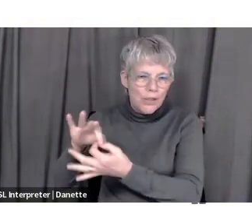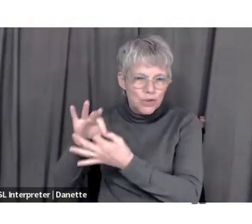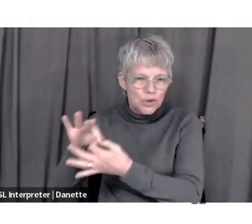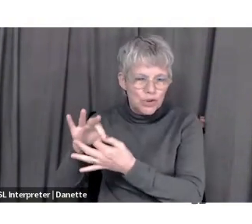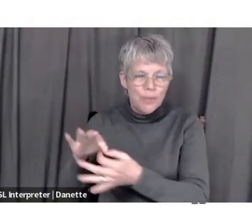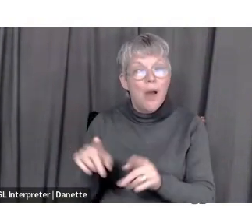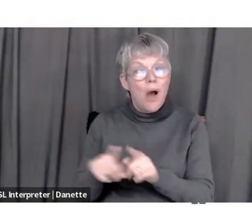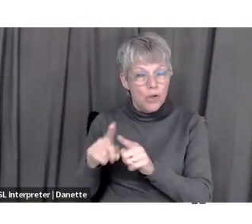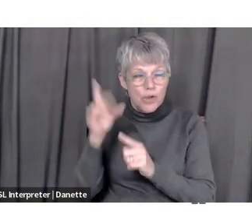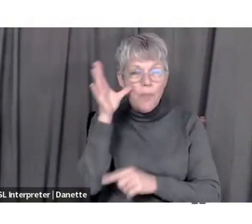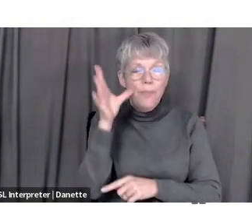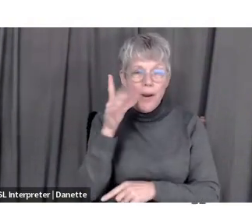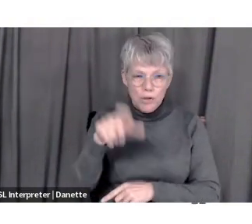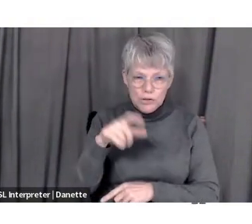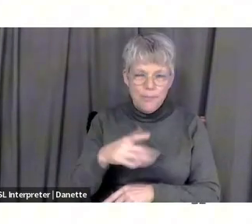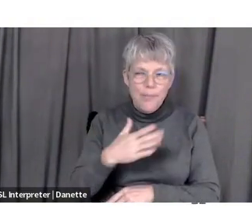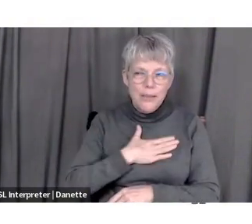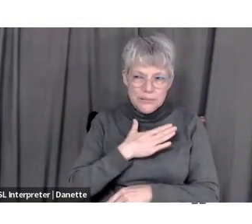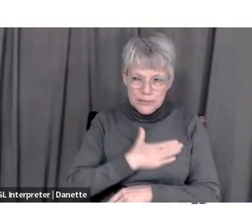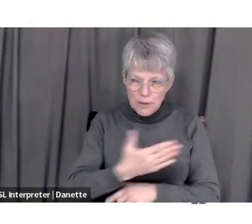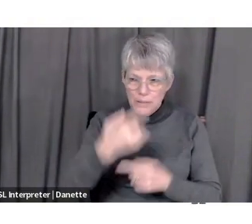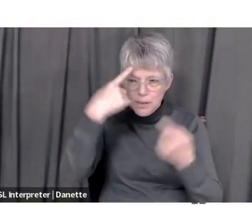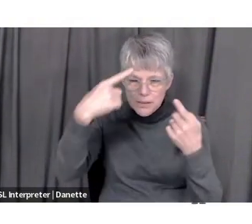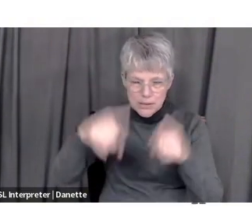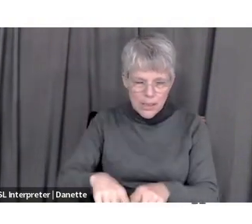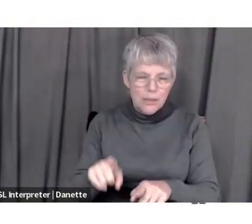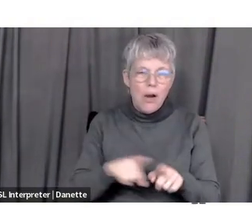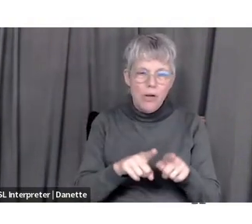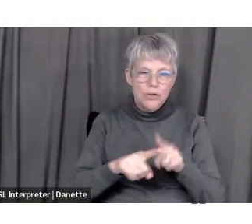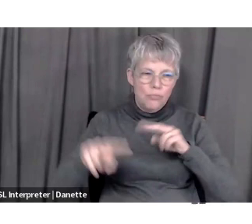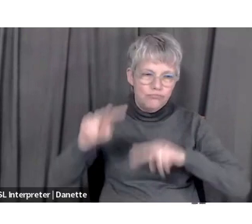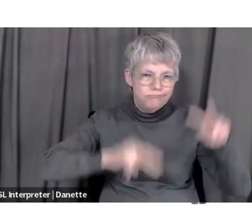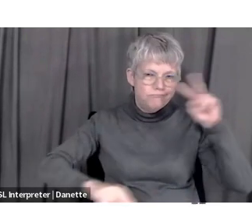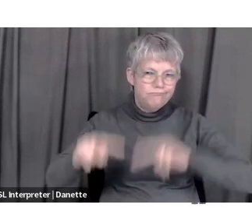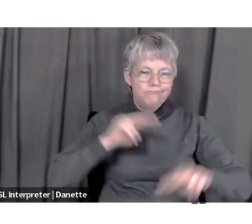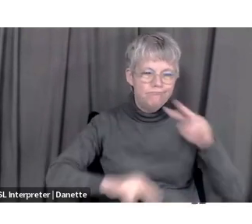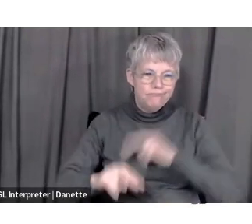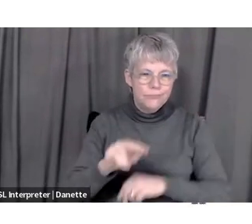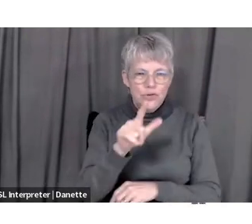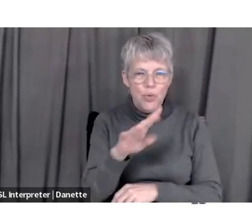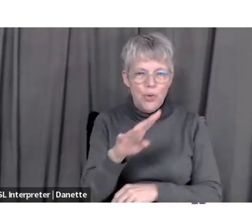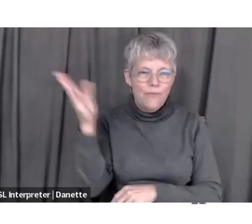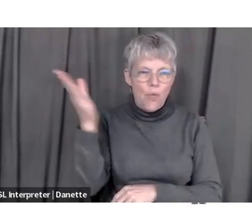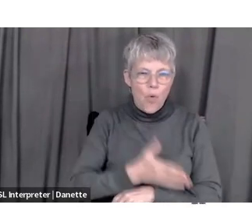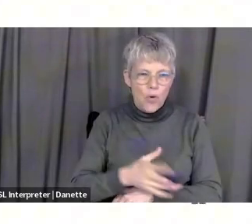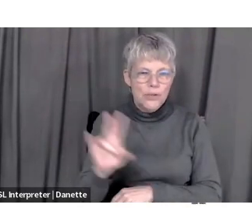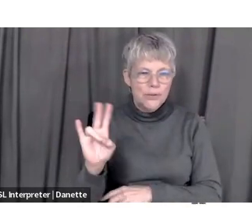This does require parental consent, and it is also moderated 24/7 by our peers as well.